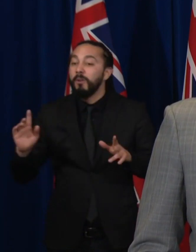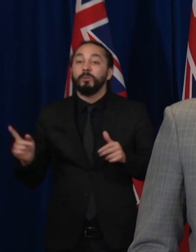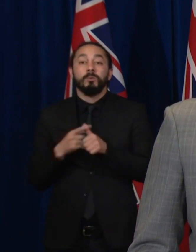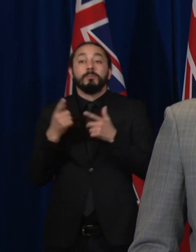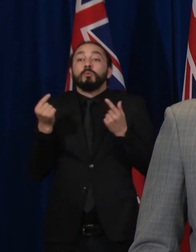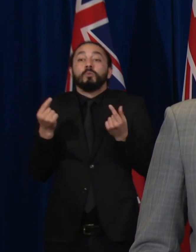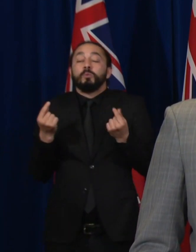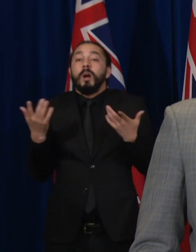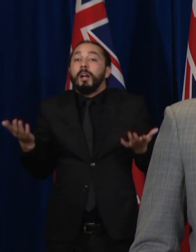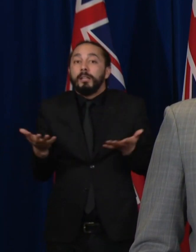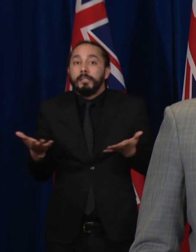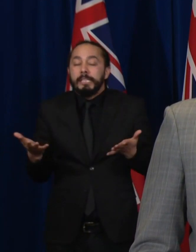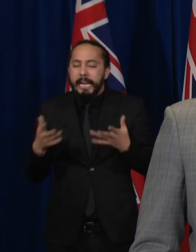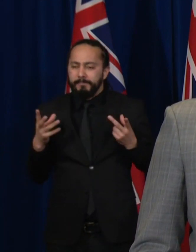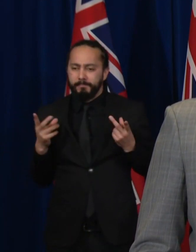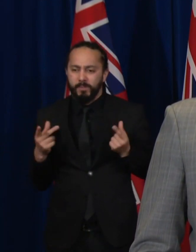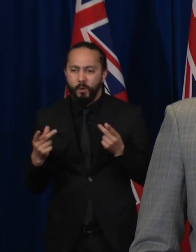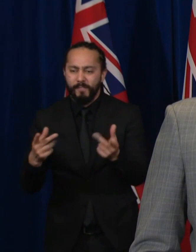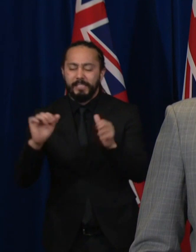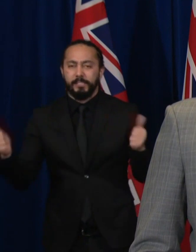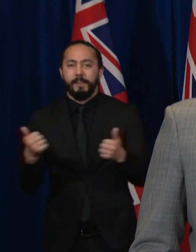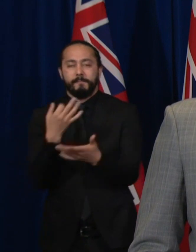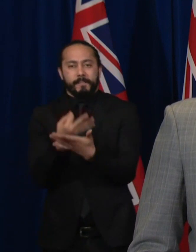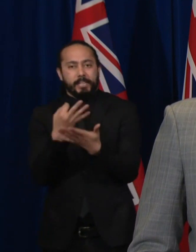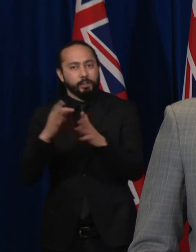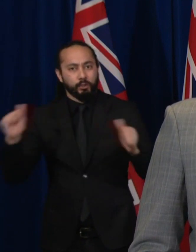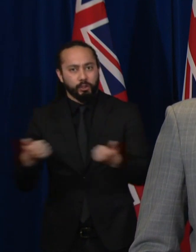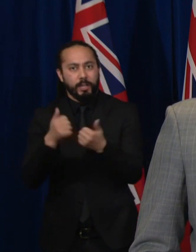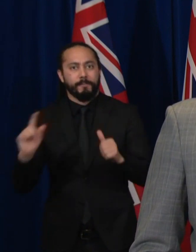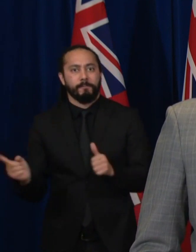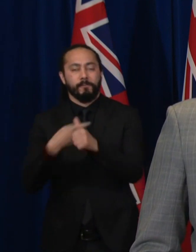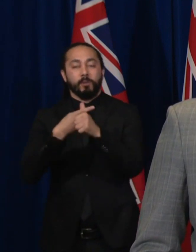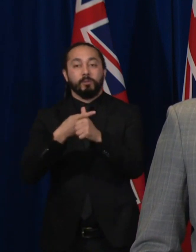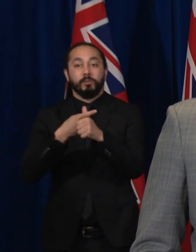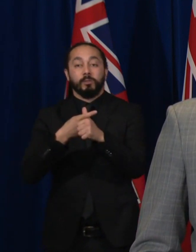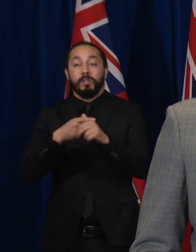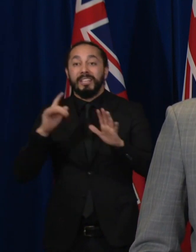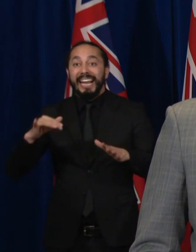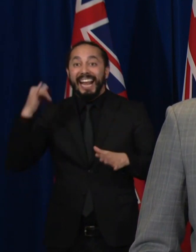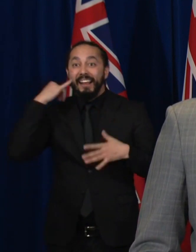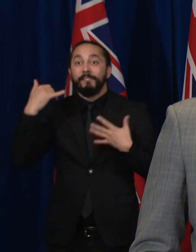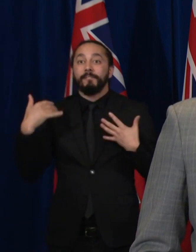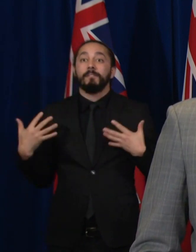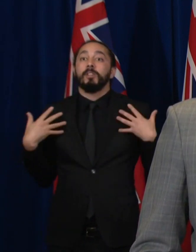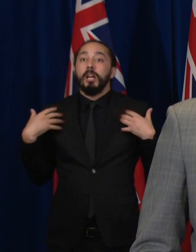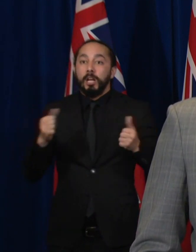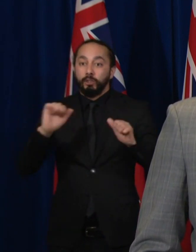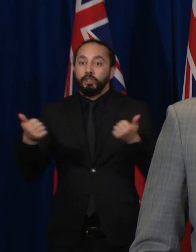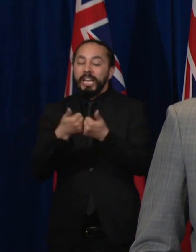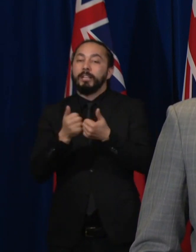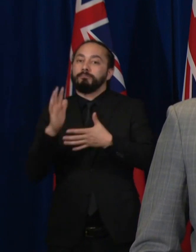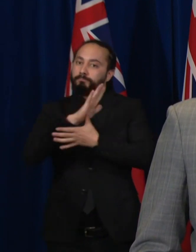health care challenge first, and as Four score and seven years ago our fathers brought forth, quickly as possible. The sooner we're able to stop the spread of COVID-19, upon this continent, a new nation, conceived in liberty,